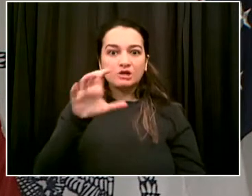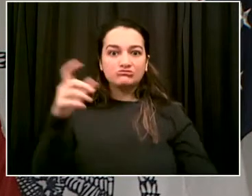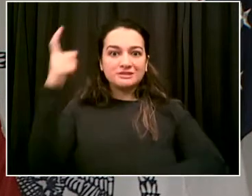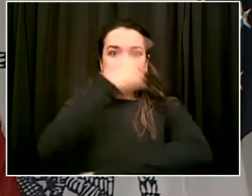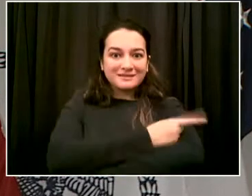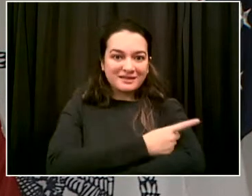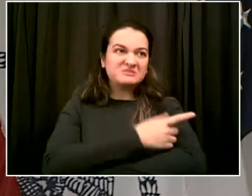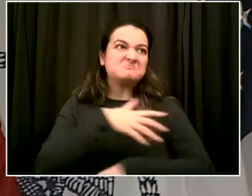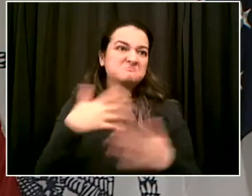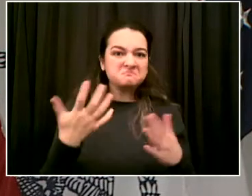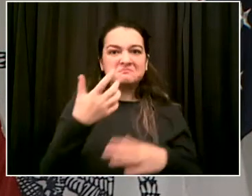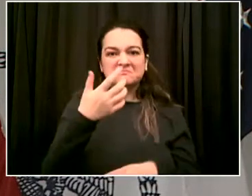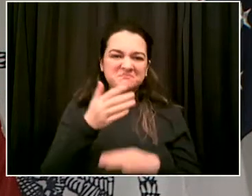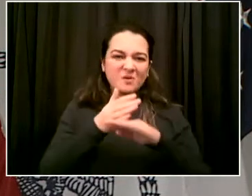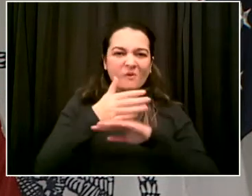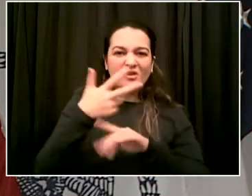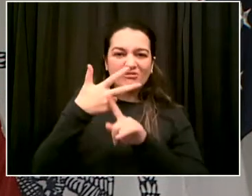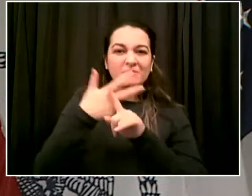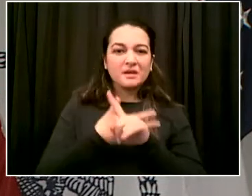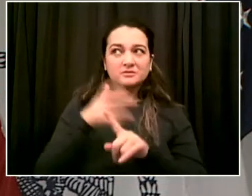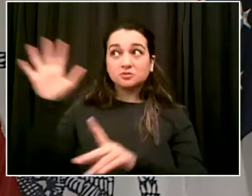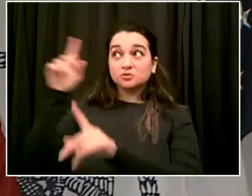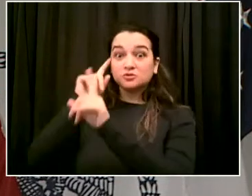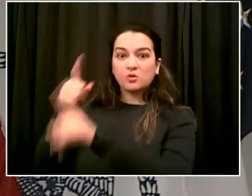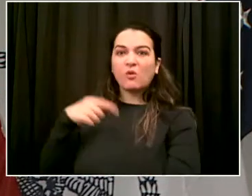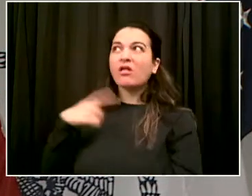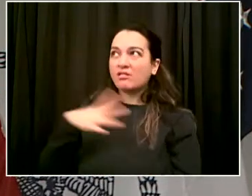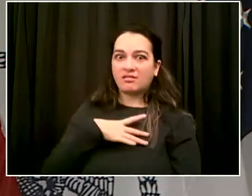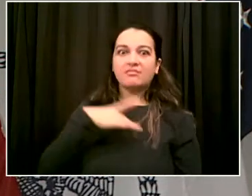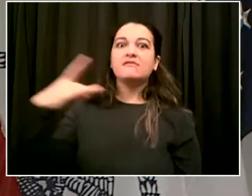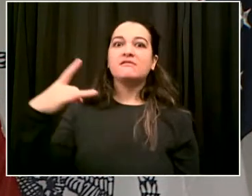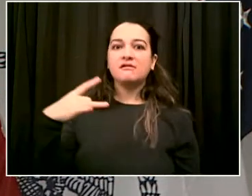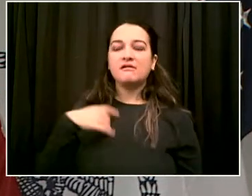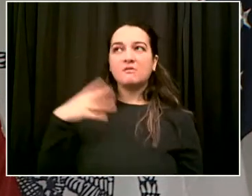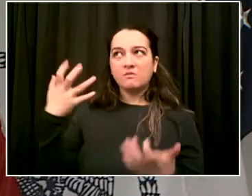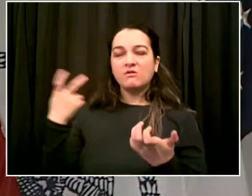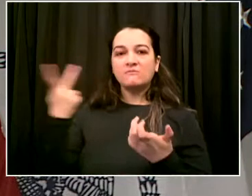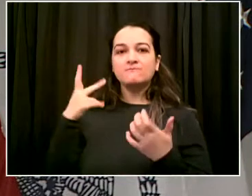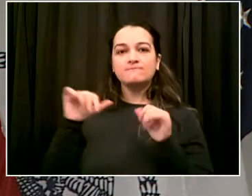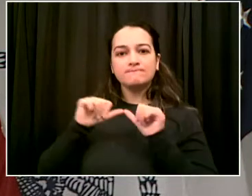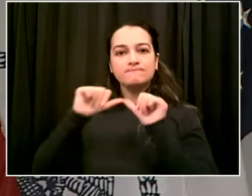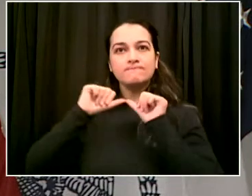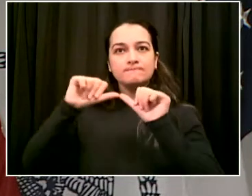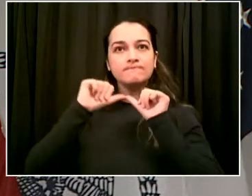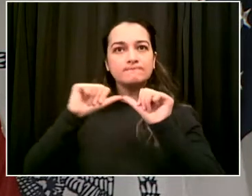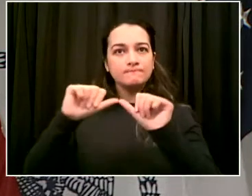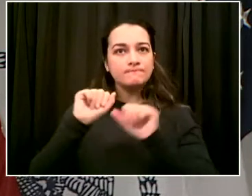YORK CCTYI CAN HELPLPL EAD THE WAY. WE JUST NEED THE VACCINES TO DO IT. I WANT TO HIT